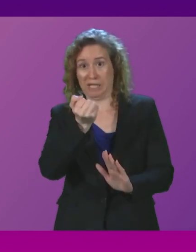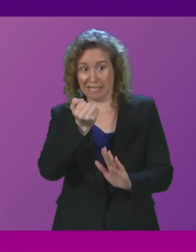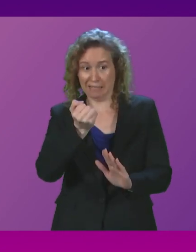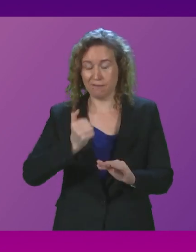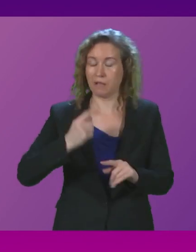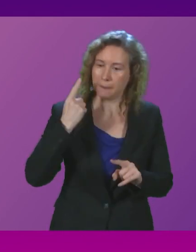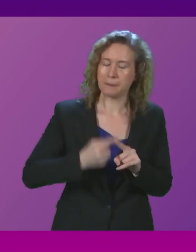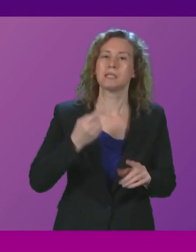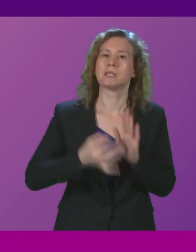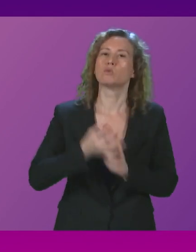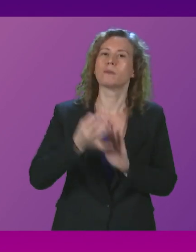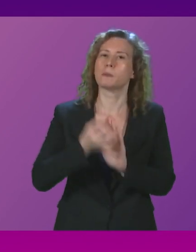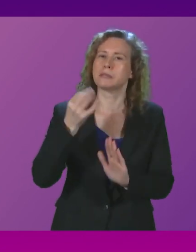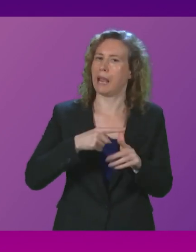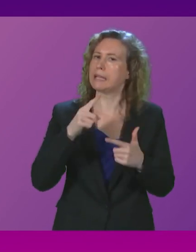in accident and emergency waiting times.